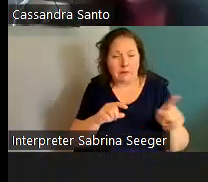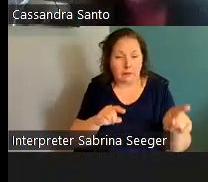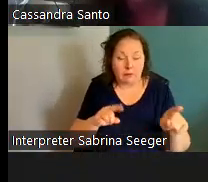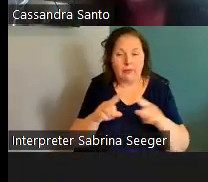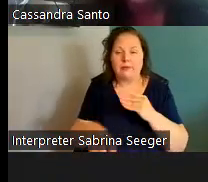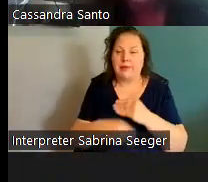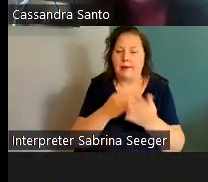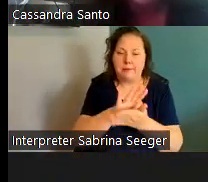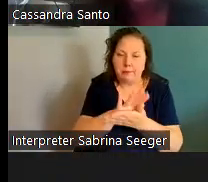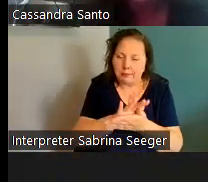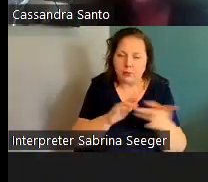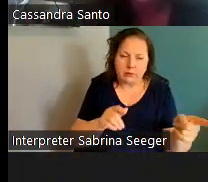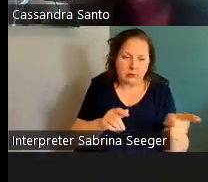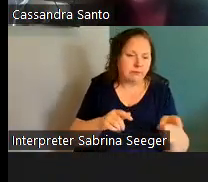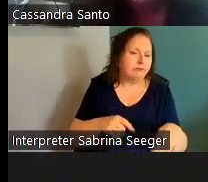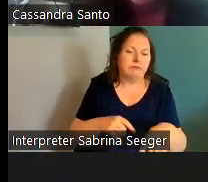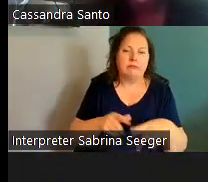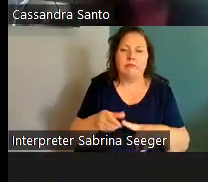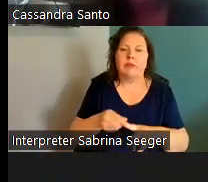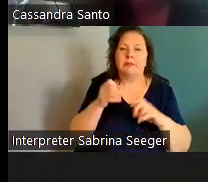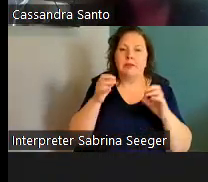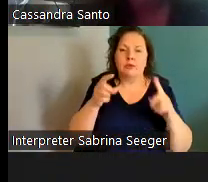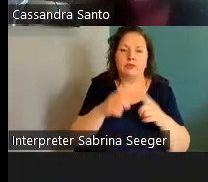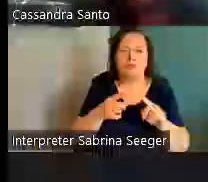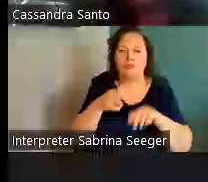there are examples of the special education referral process, and how it could operate